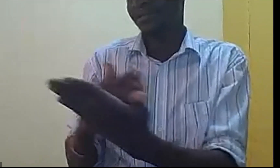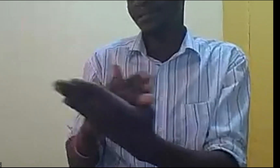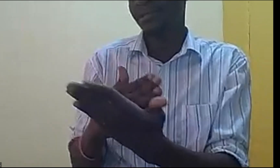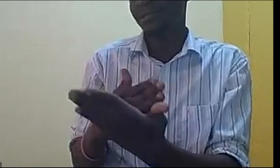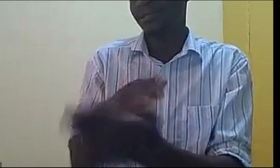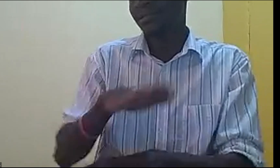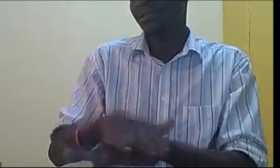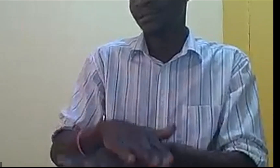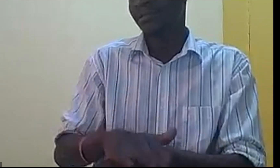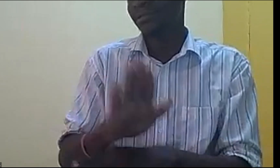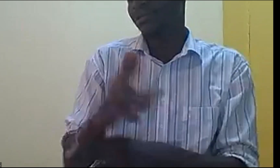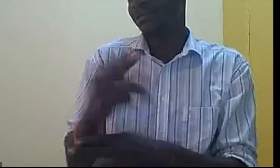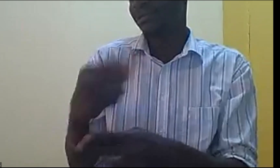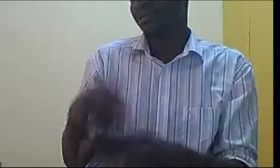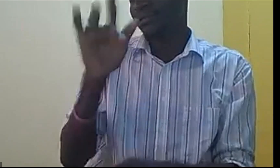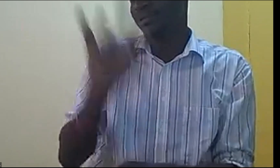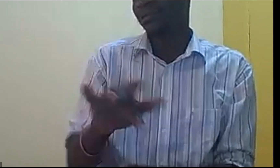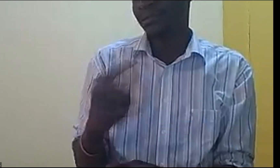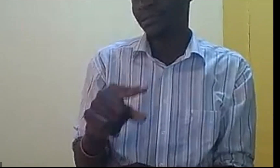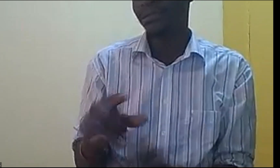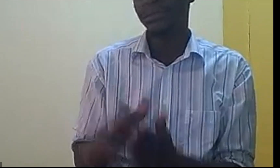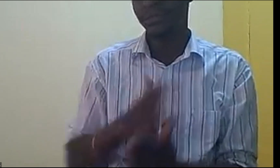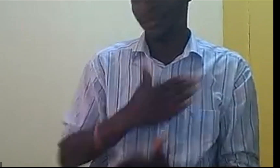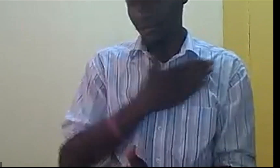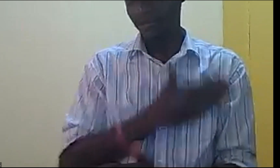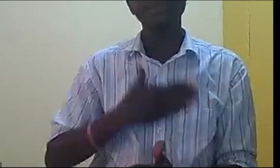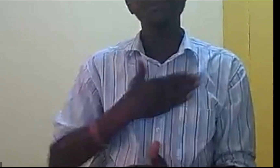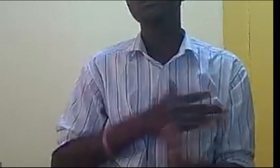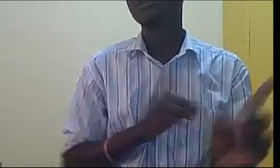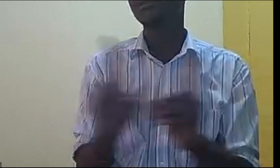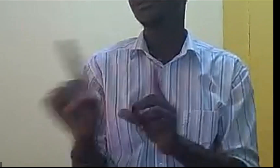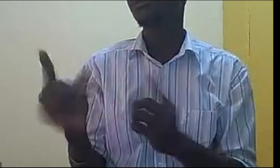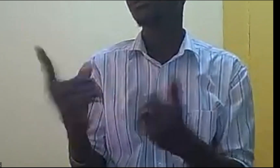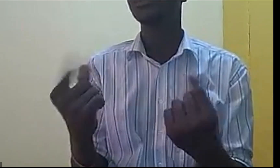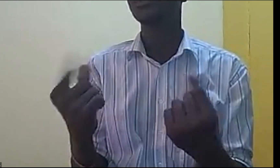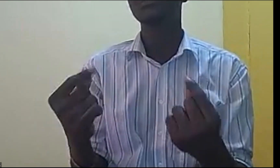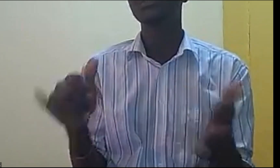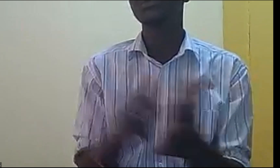us, a little bit through that journey that you have had at one family love, hey?